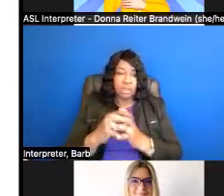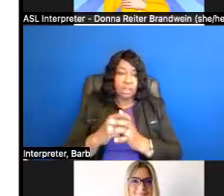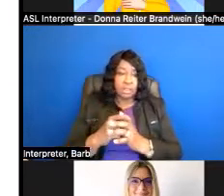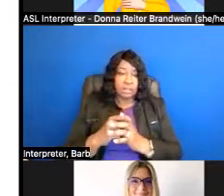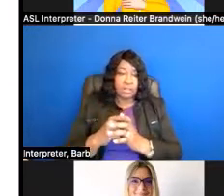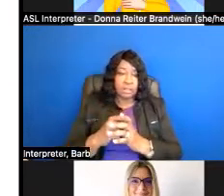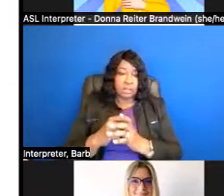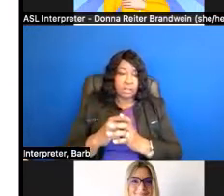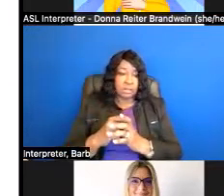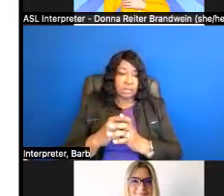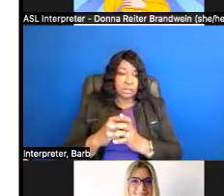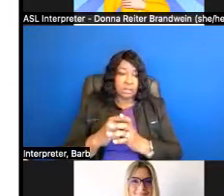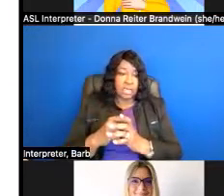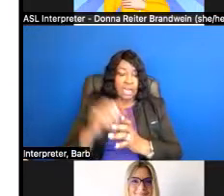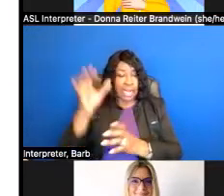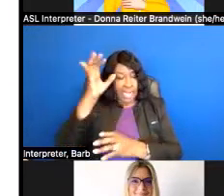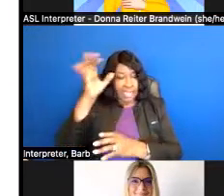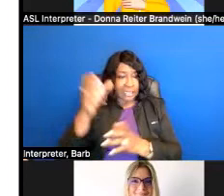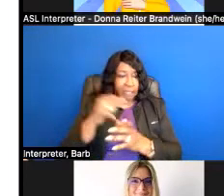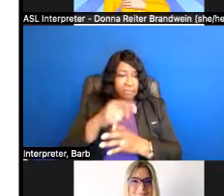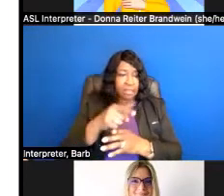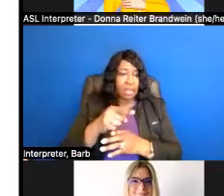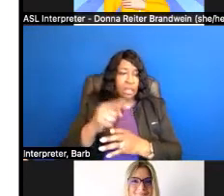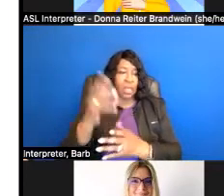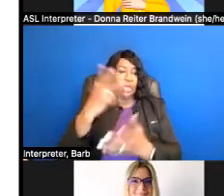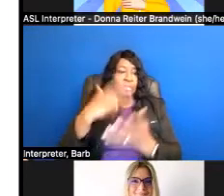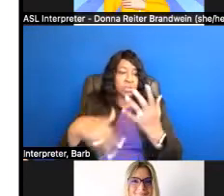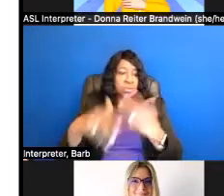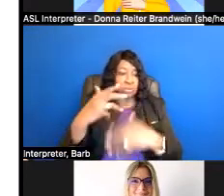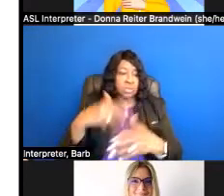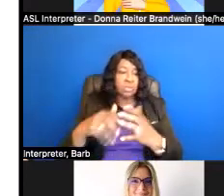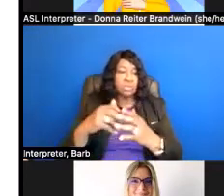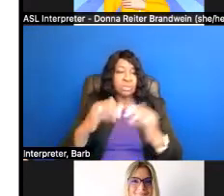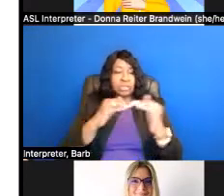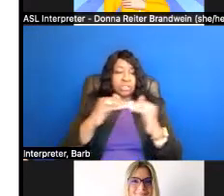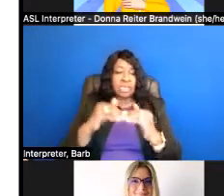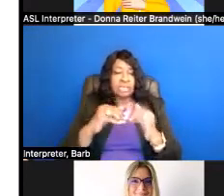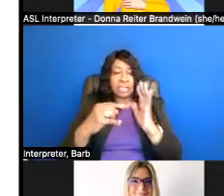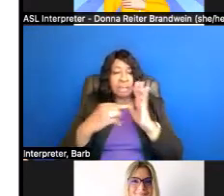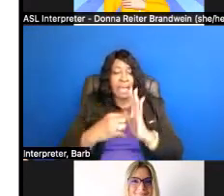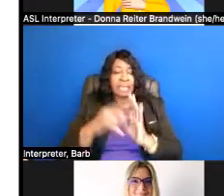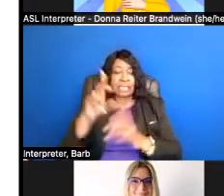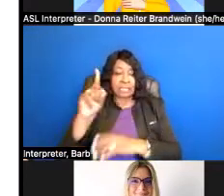So the social justice model of disability which we've heard a little bit about earlier in the day.